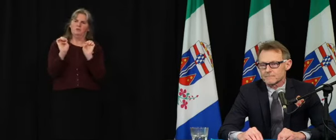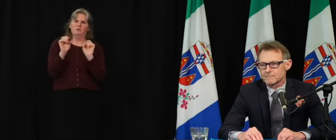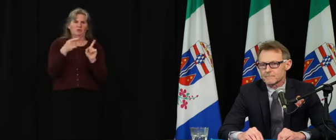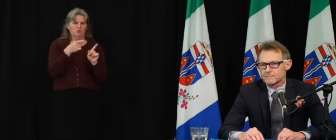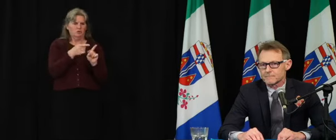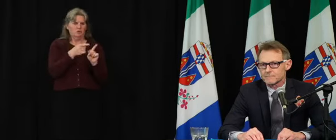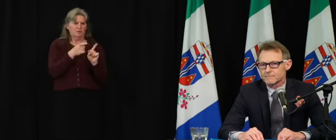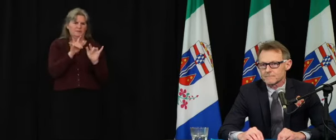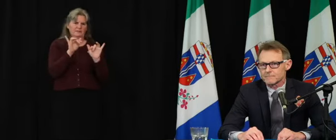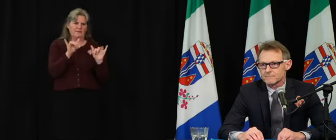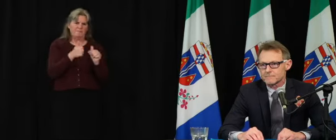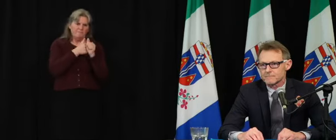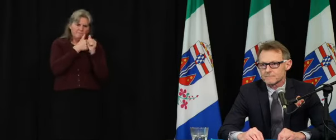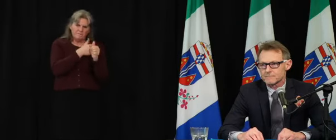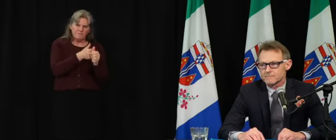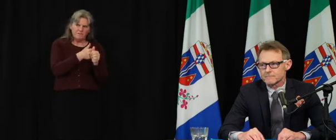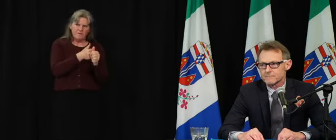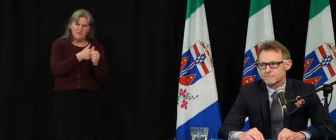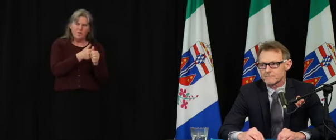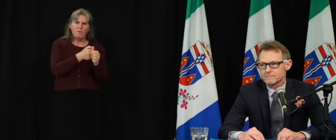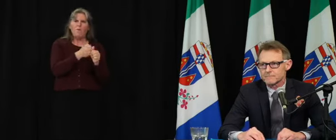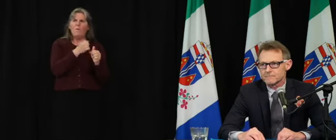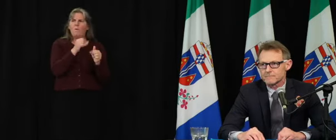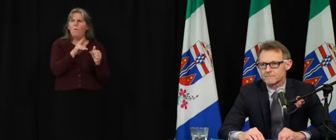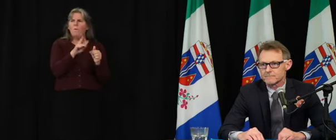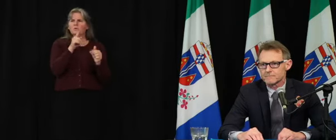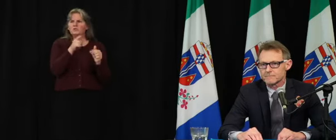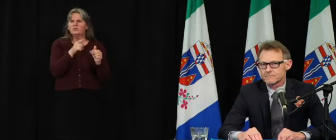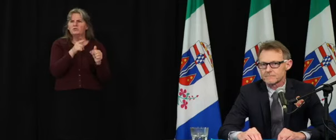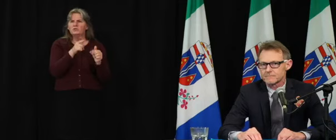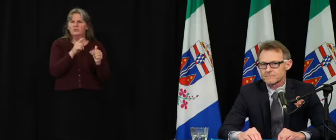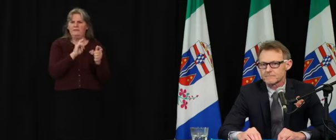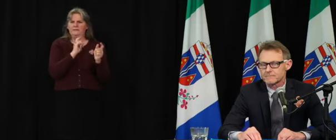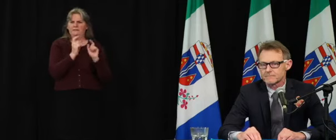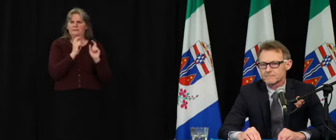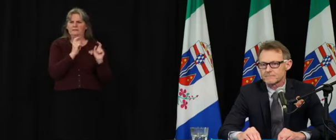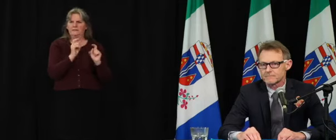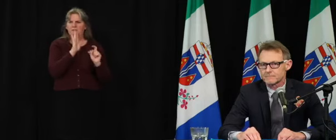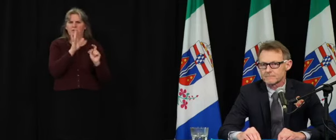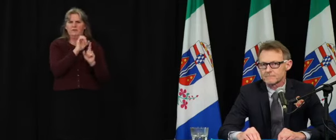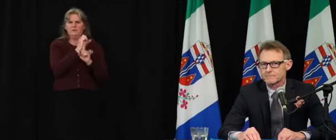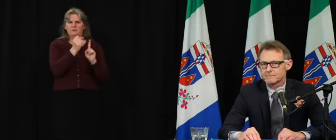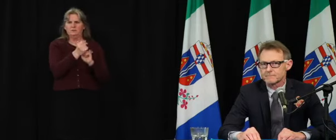difficult to be very precise about this. These are really the criteria that we will use to make that